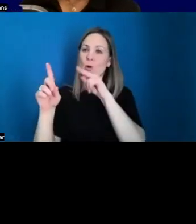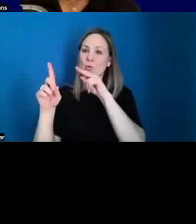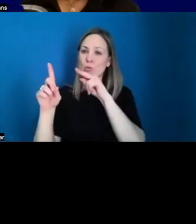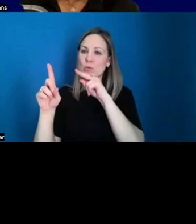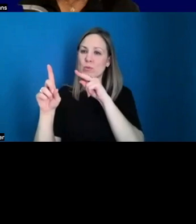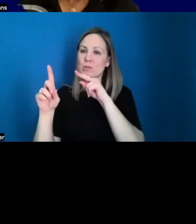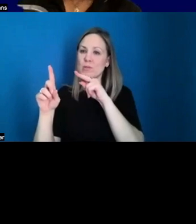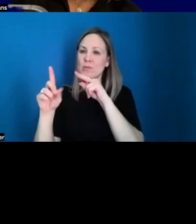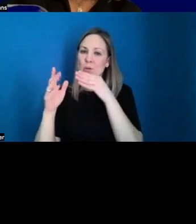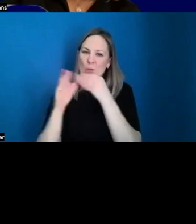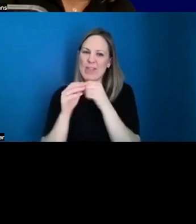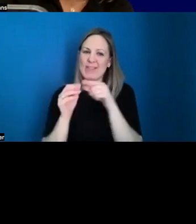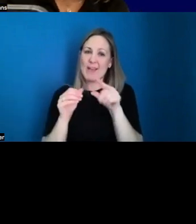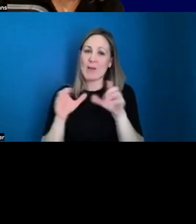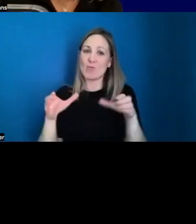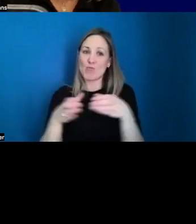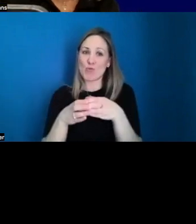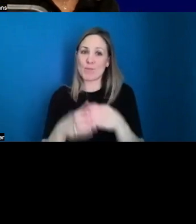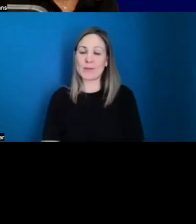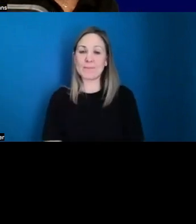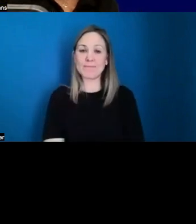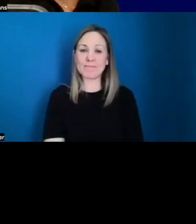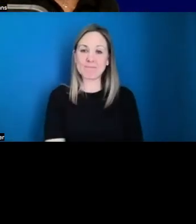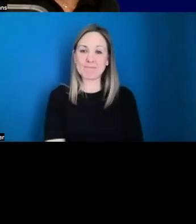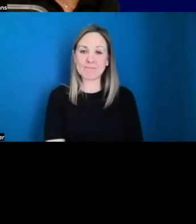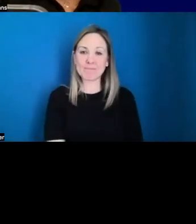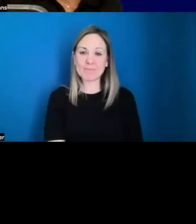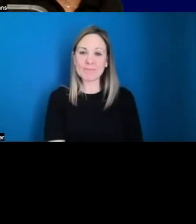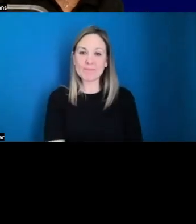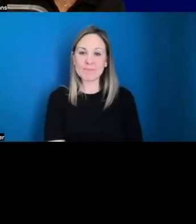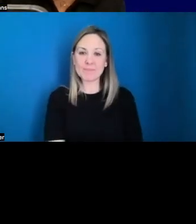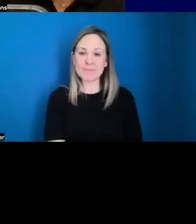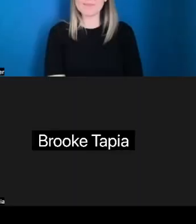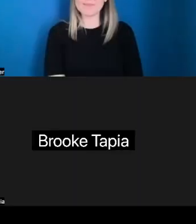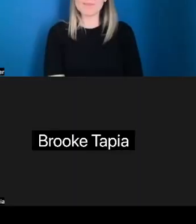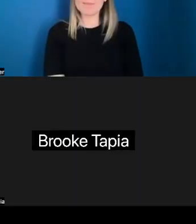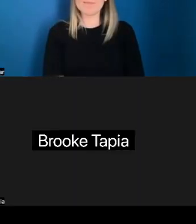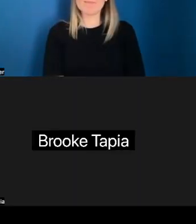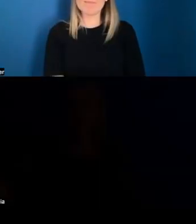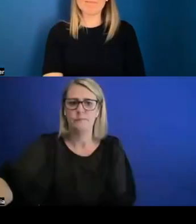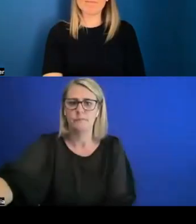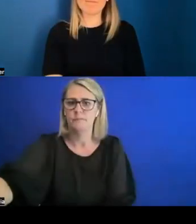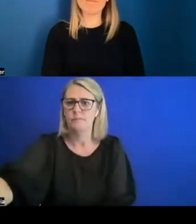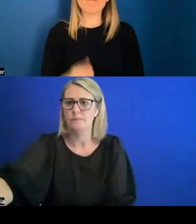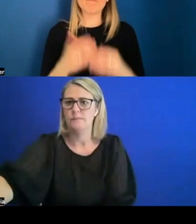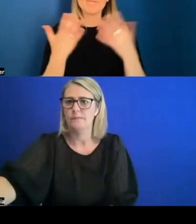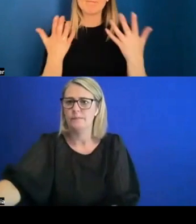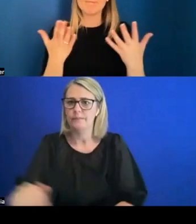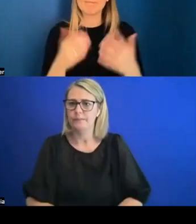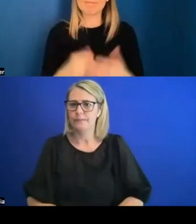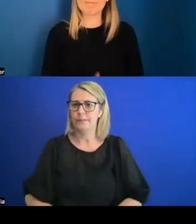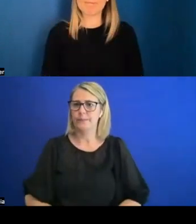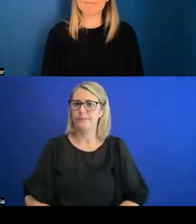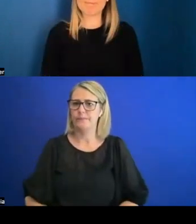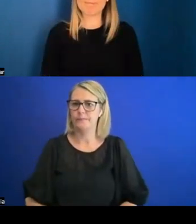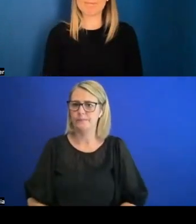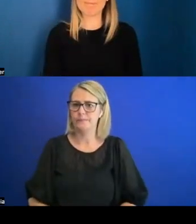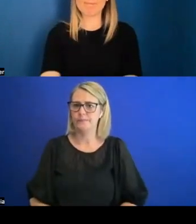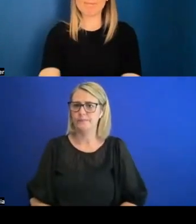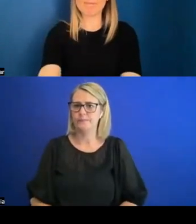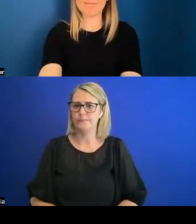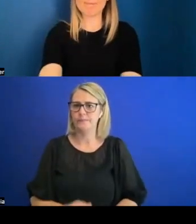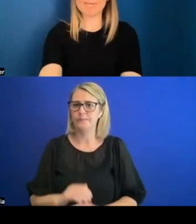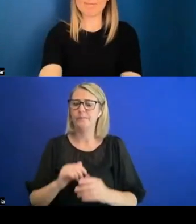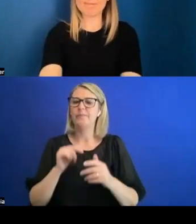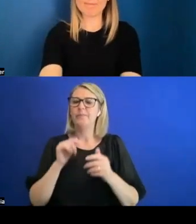group. As a field of interoception research continues to evolve, we’ve got researchers,